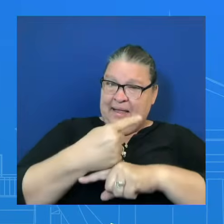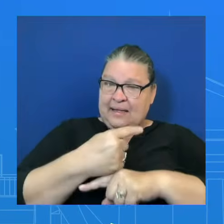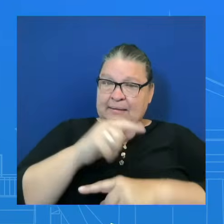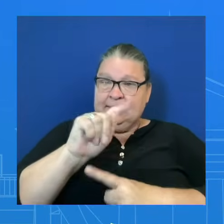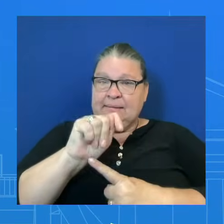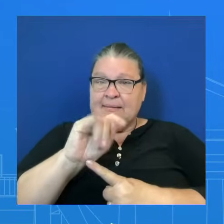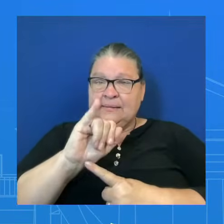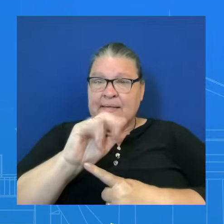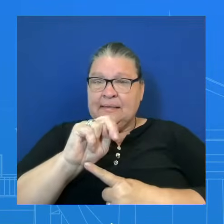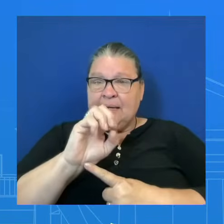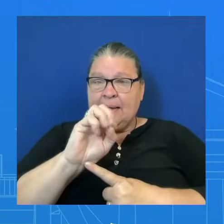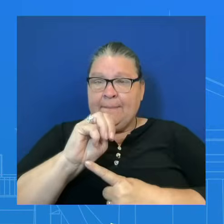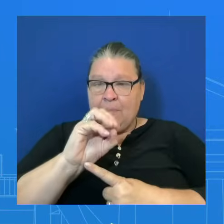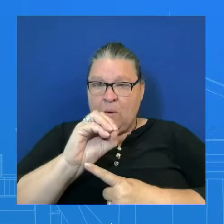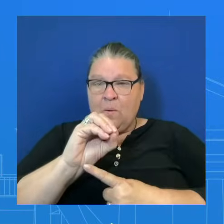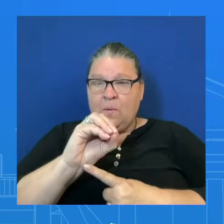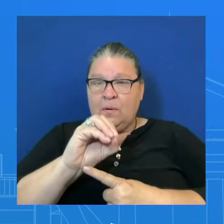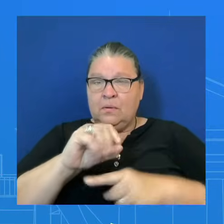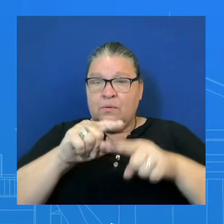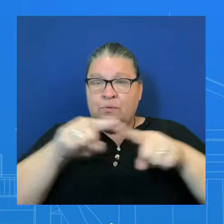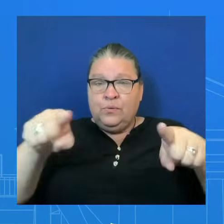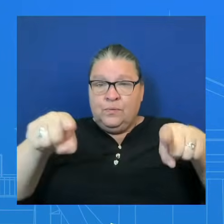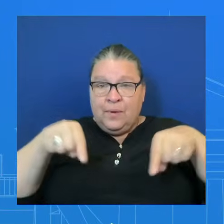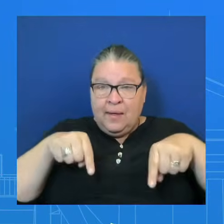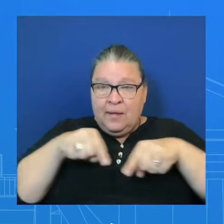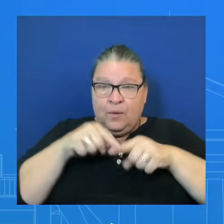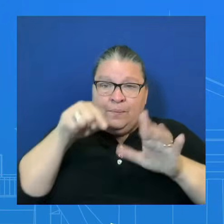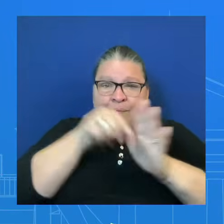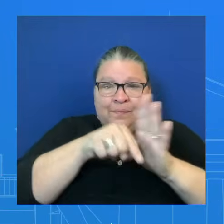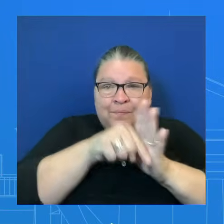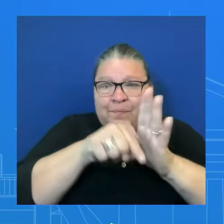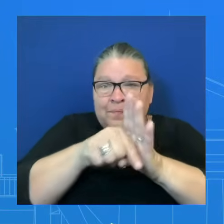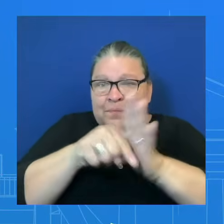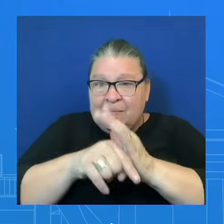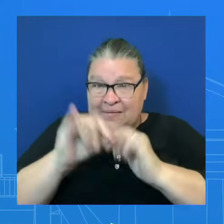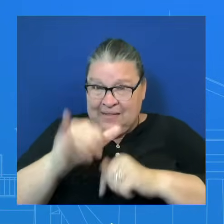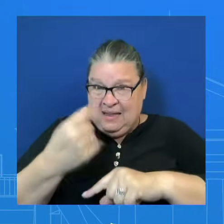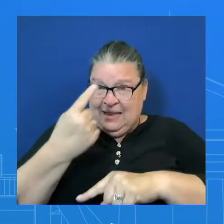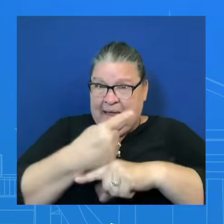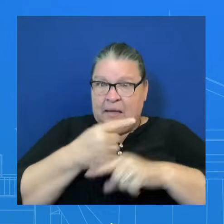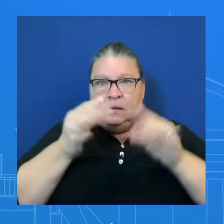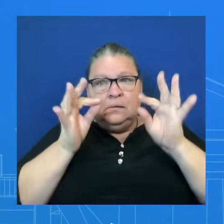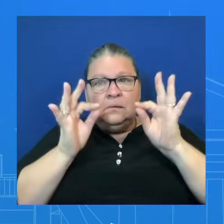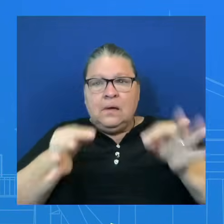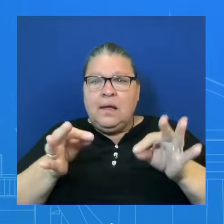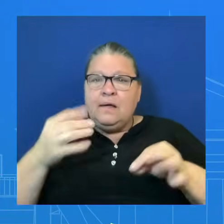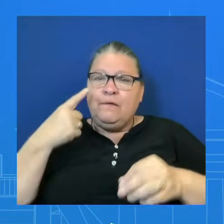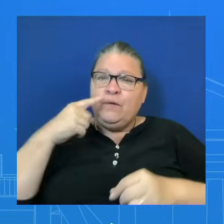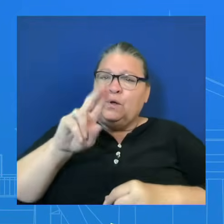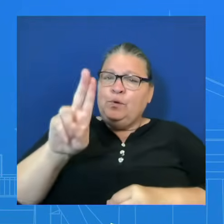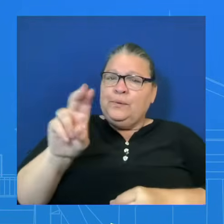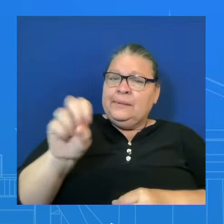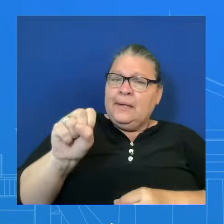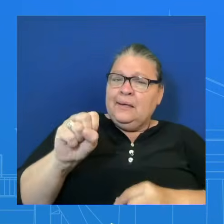I mean, this was a long-planned trip. And this is the way the schedules worked out.